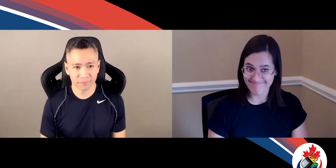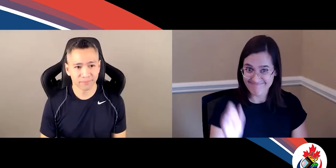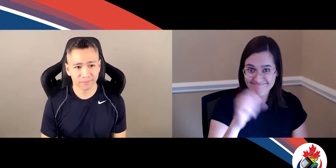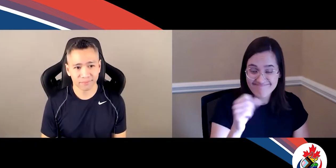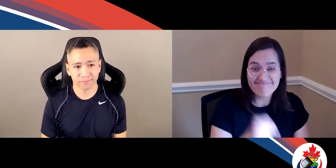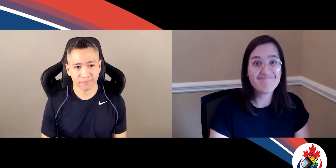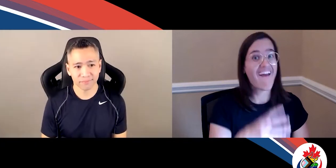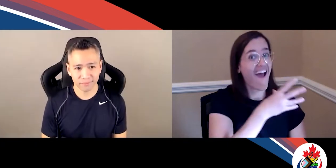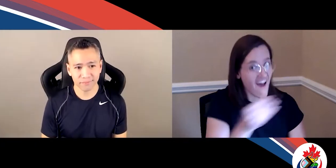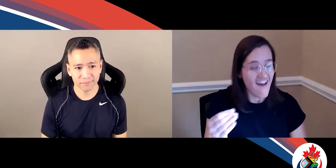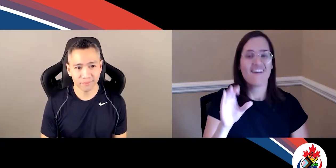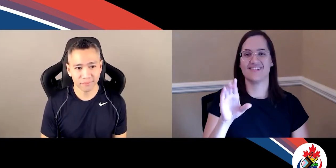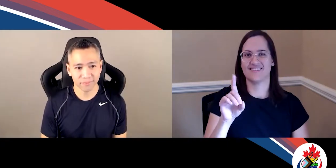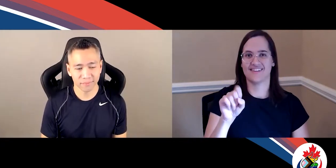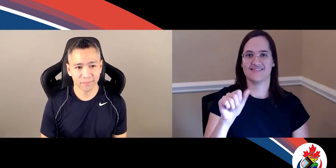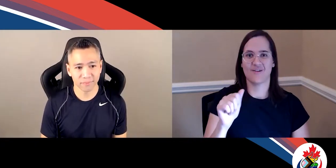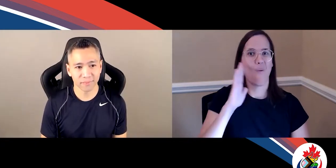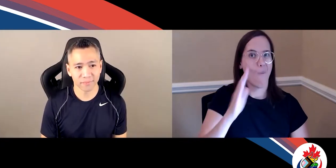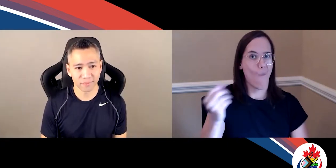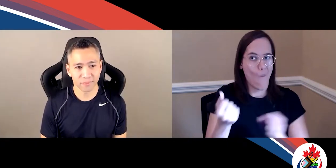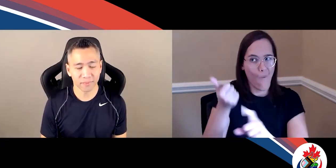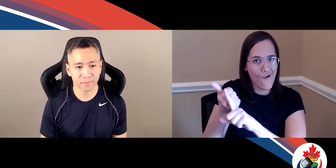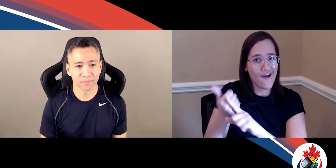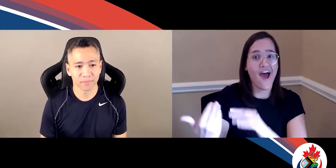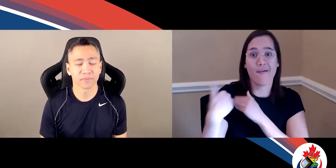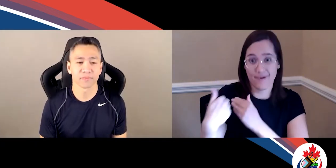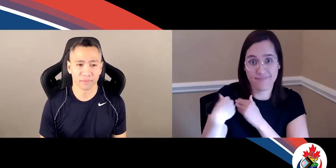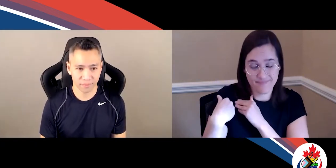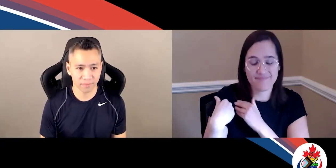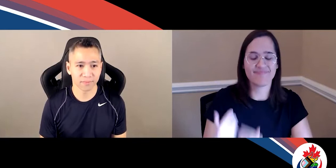Yes, and CDSA will hold themselves accountable.